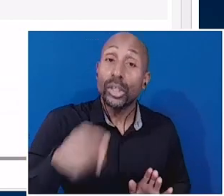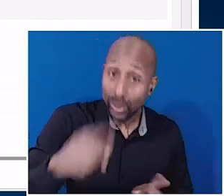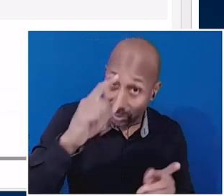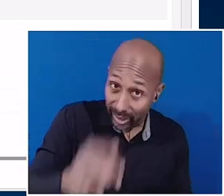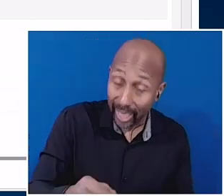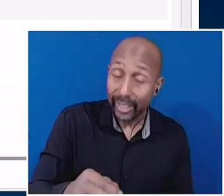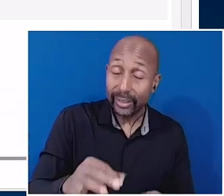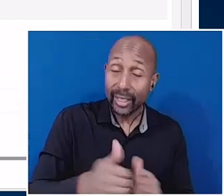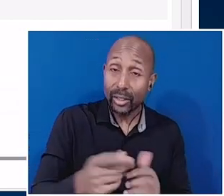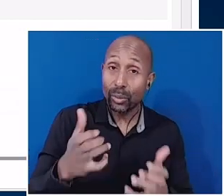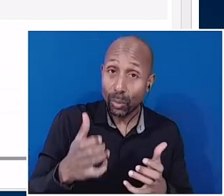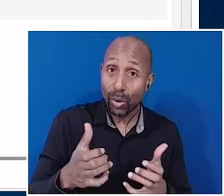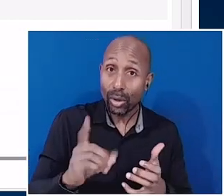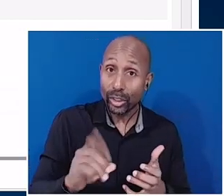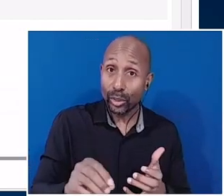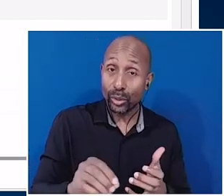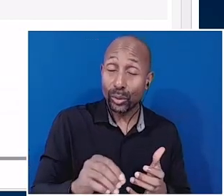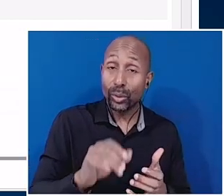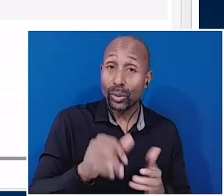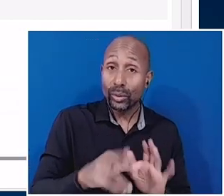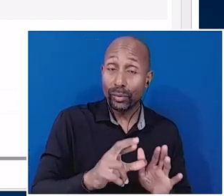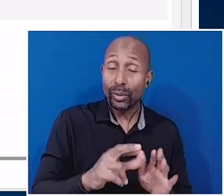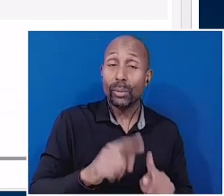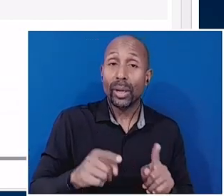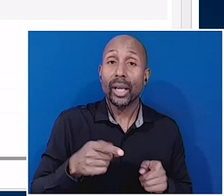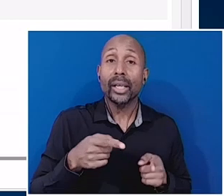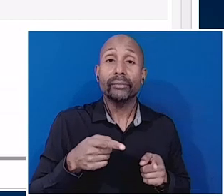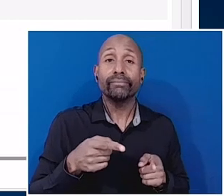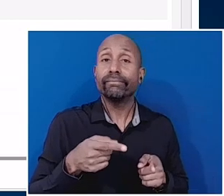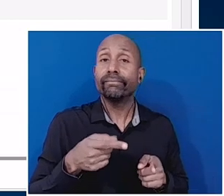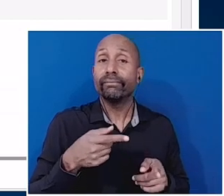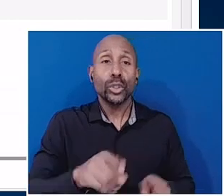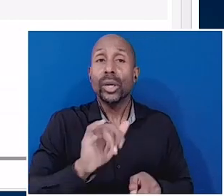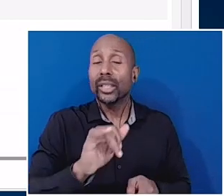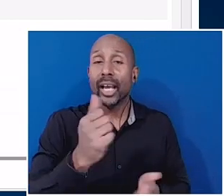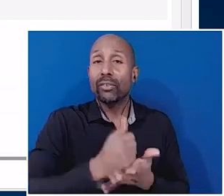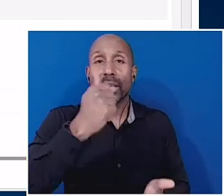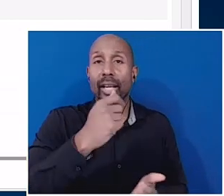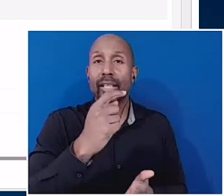accreditation, you should review those additional locations.